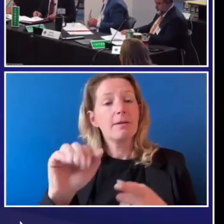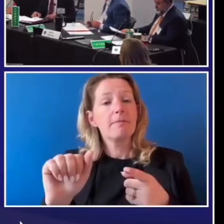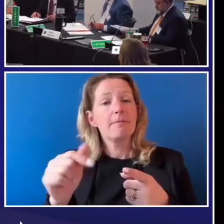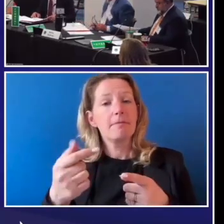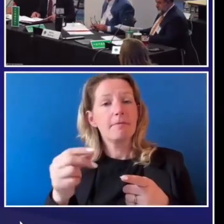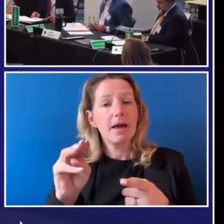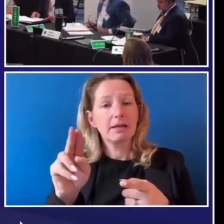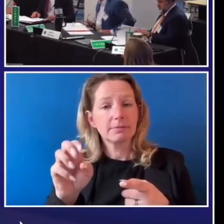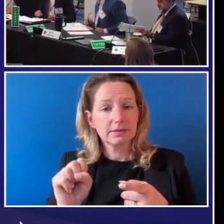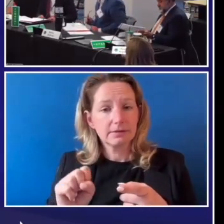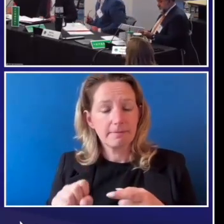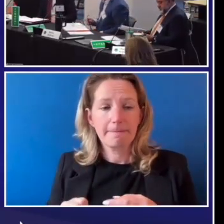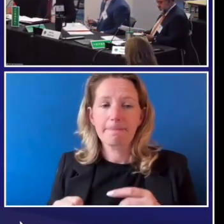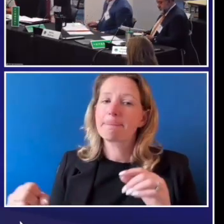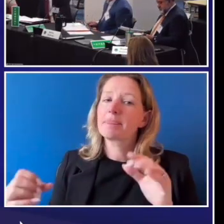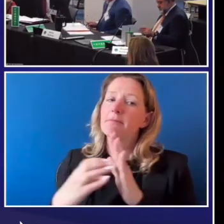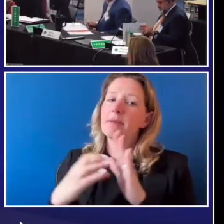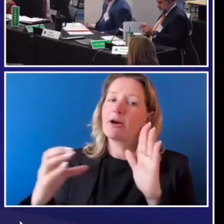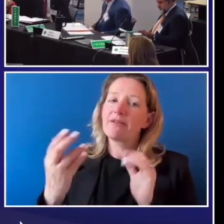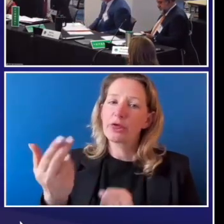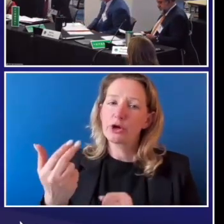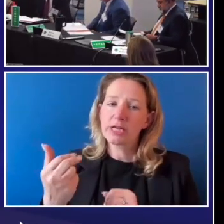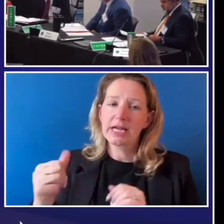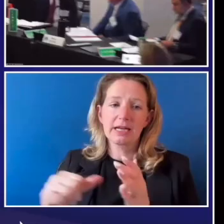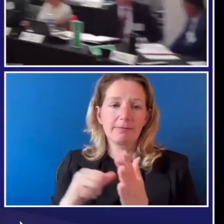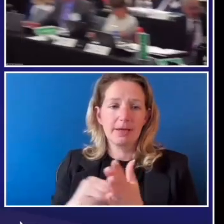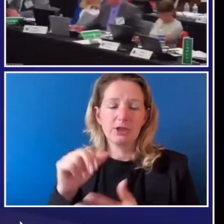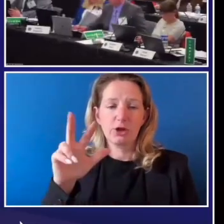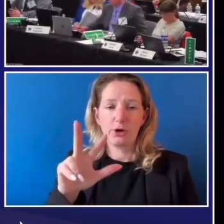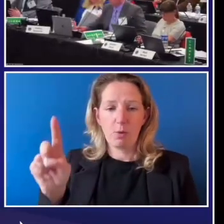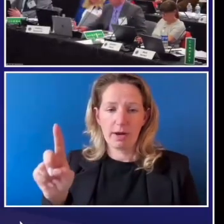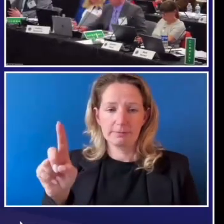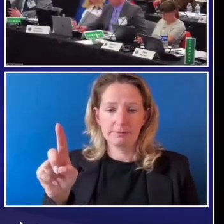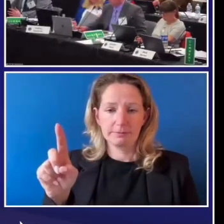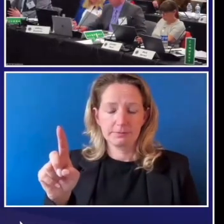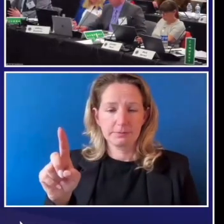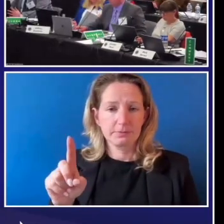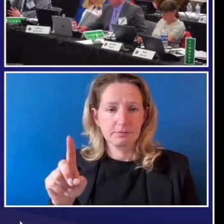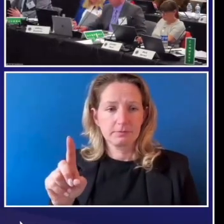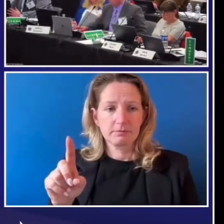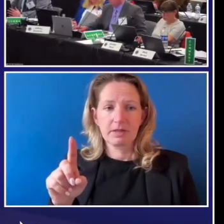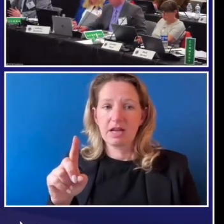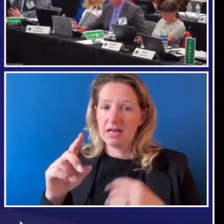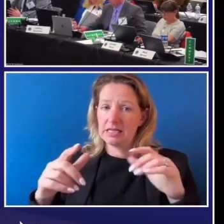I'm looking at paragraph 13 on page 31. This is a really long paragraph, talk about commas.